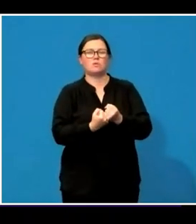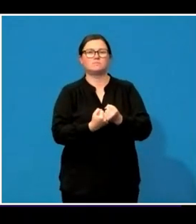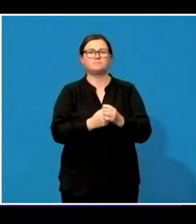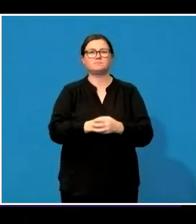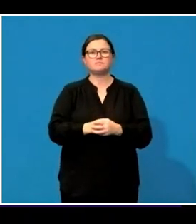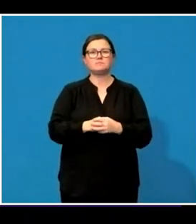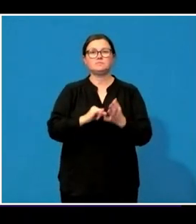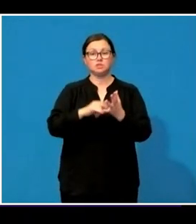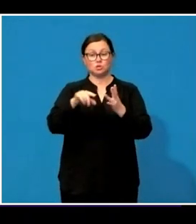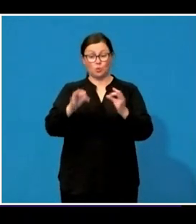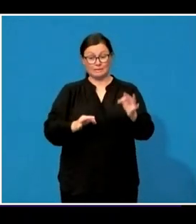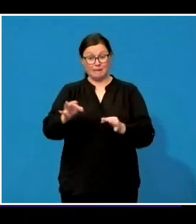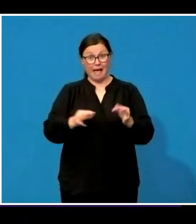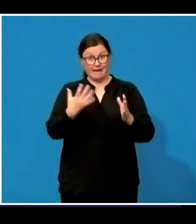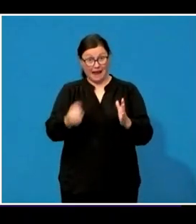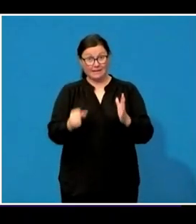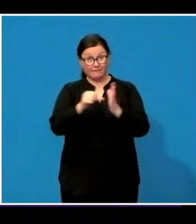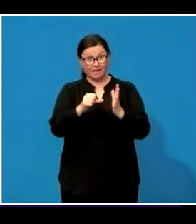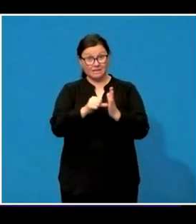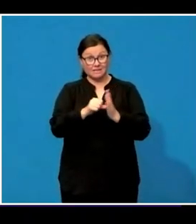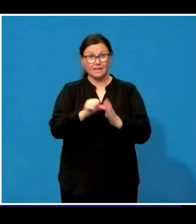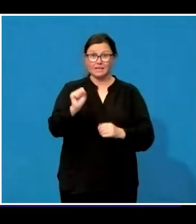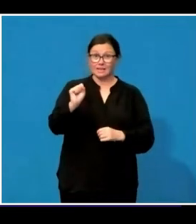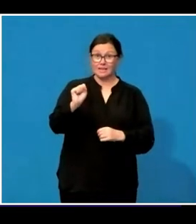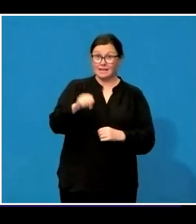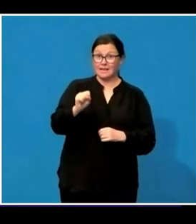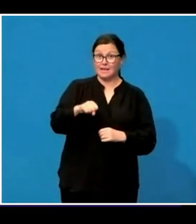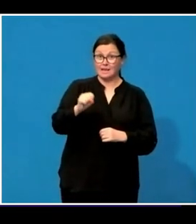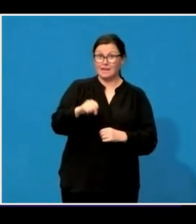And to what extent were funds in the plan not being able to be used?